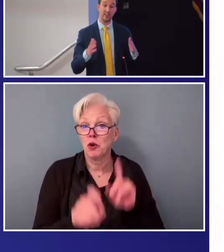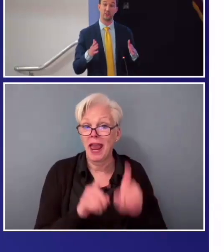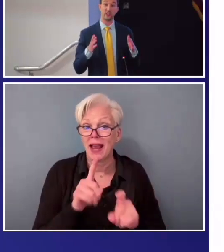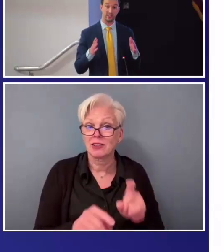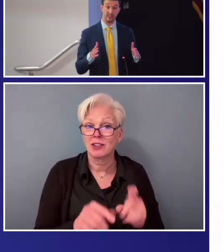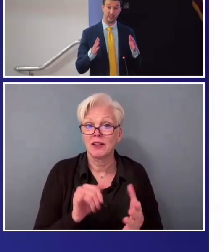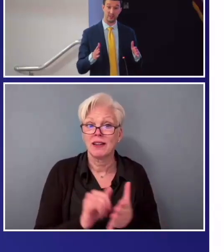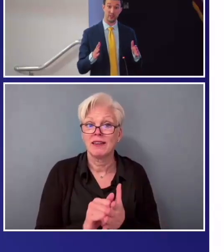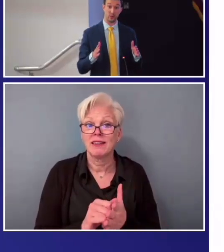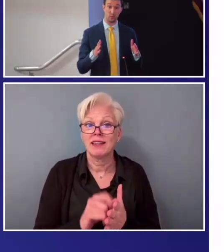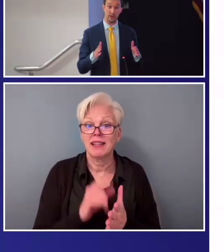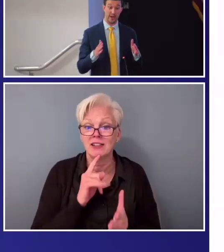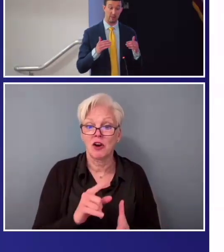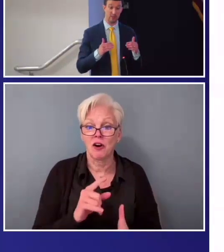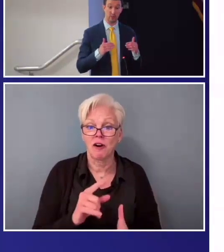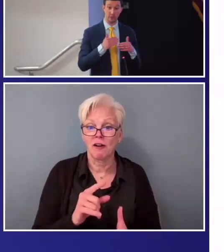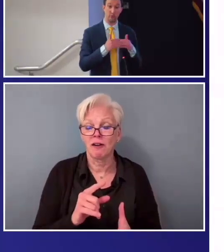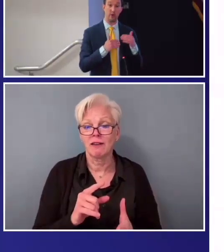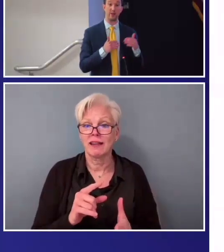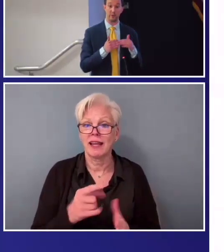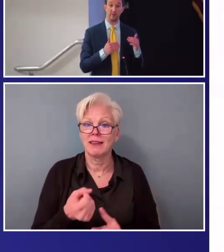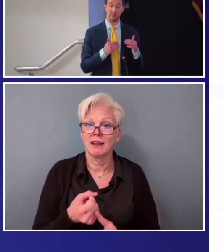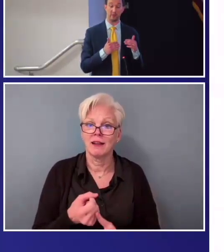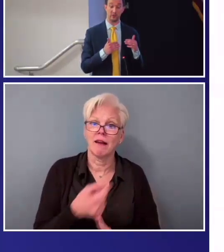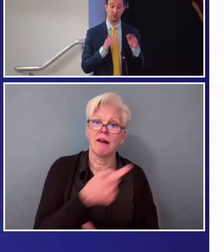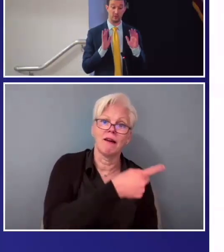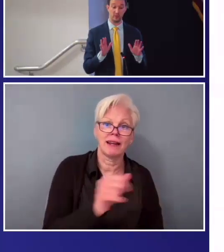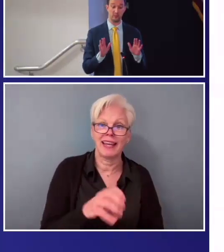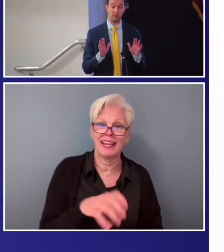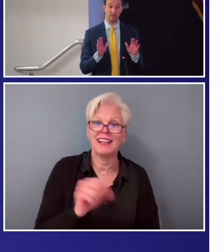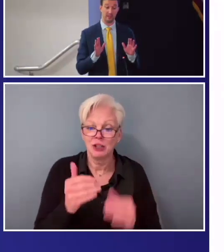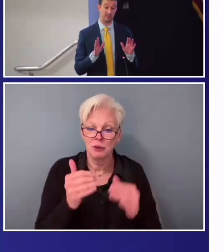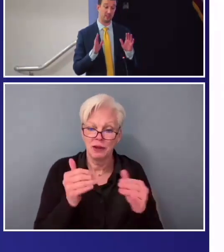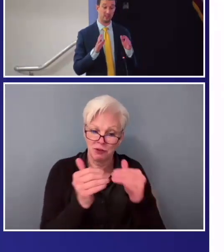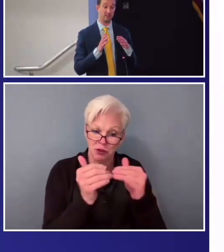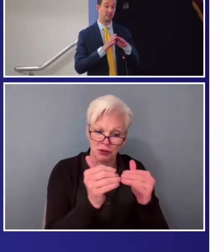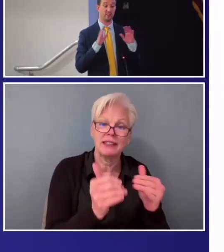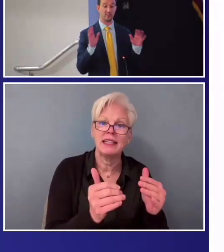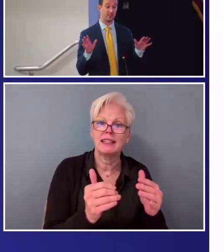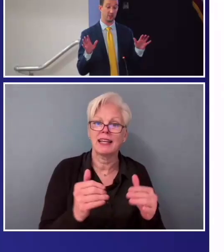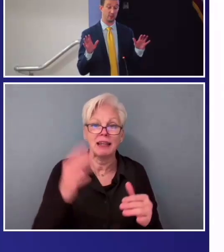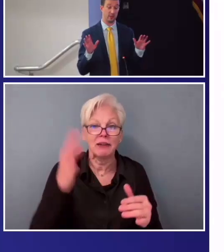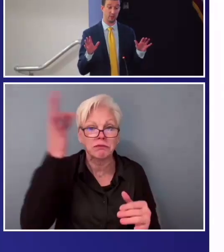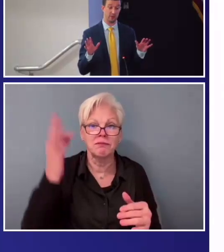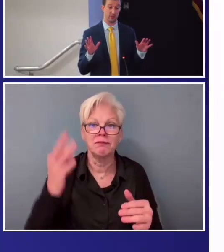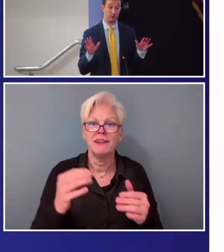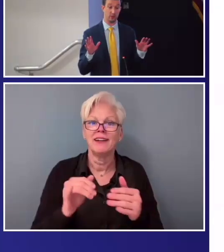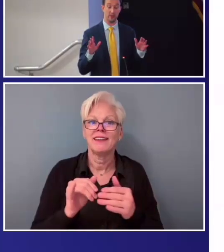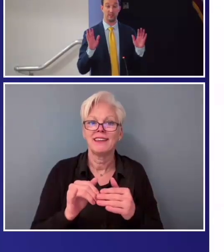edge cases or what happens when you're right around the threshold. So let me explain it like this. Let's say the statistically reliable threshold limit is